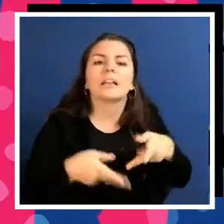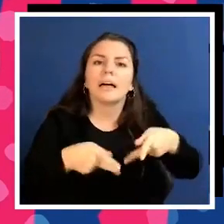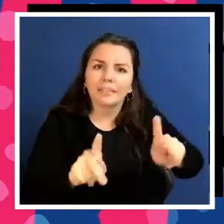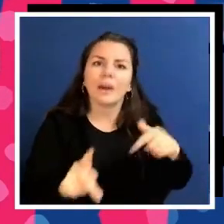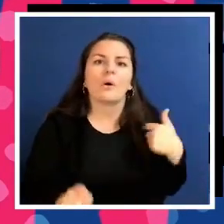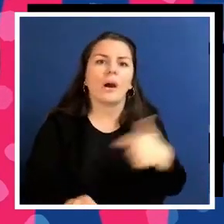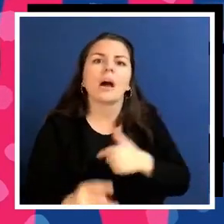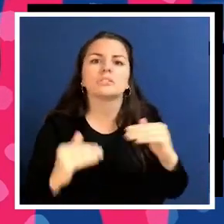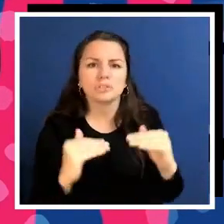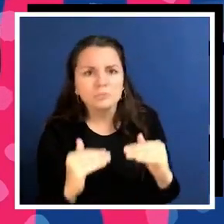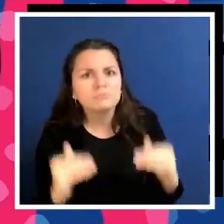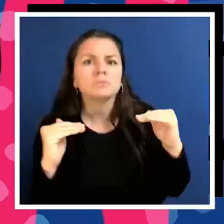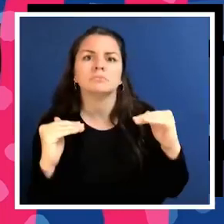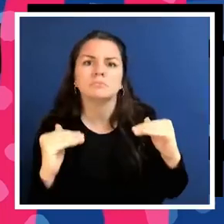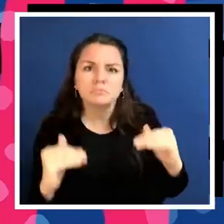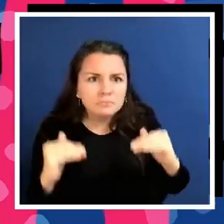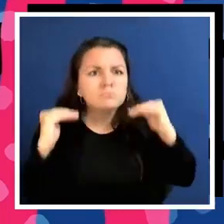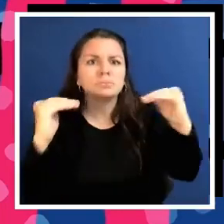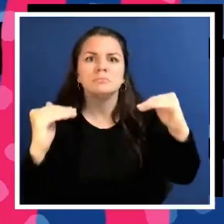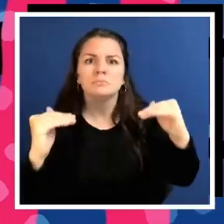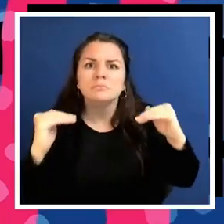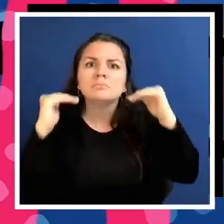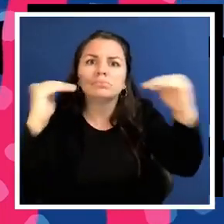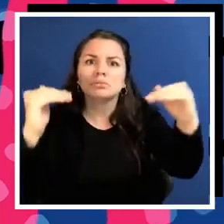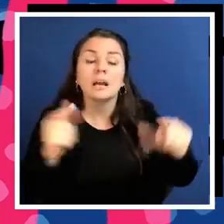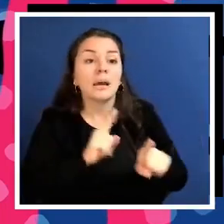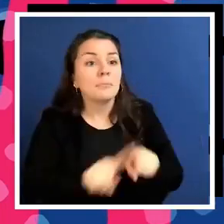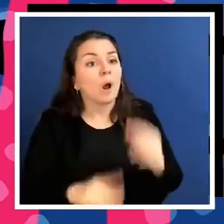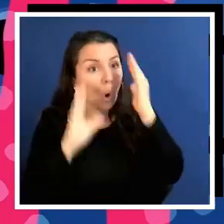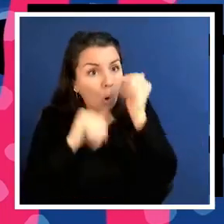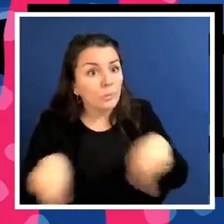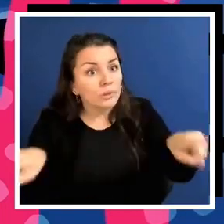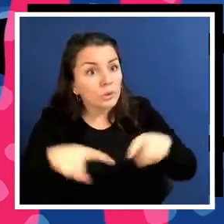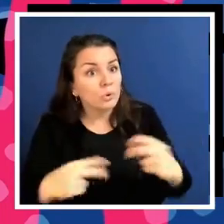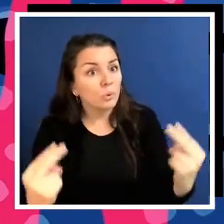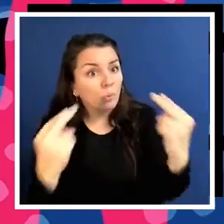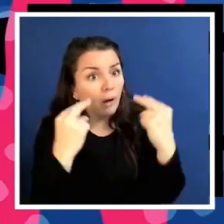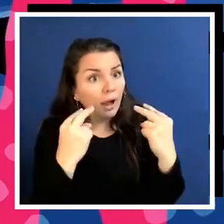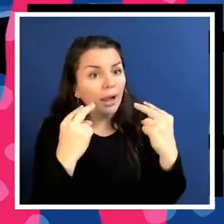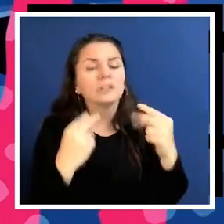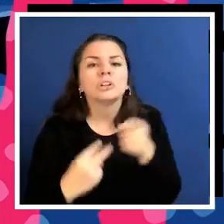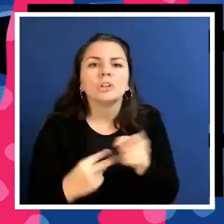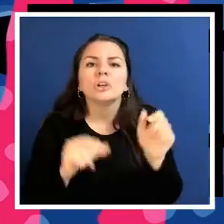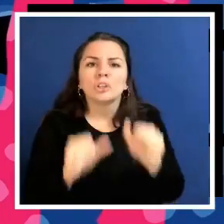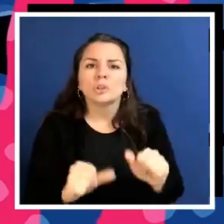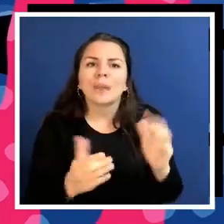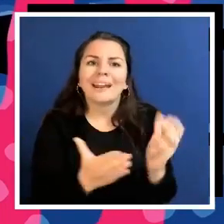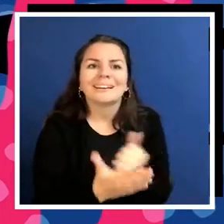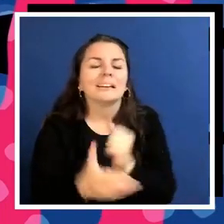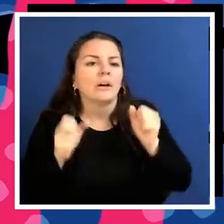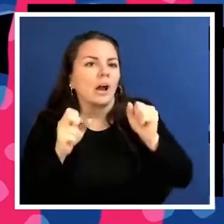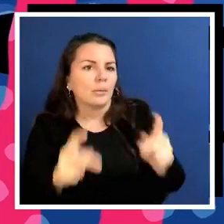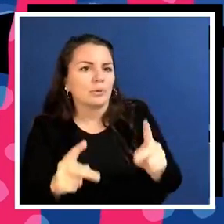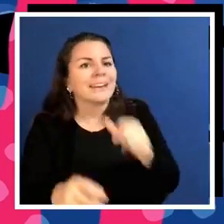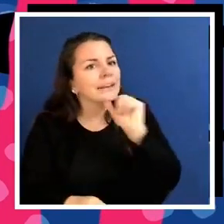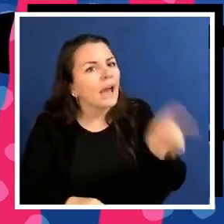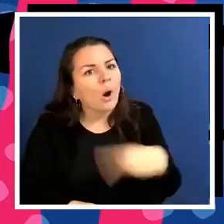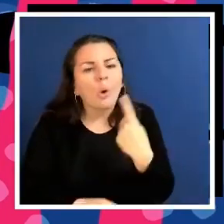BY NO MEANS IS THIS POLICY DOING EVERYTHING, BUT WHAT THIS IS AN OPPORTUNITY FOR US TO